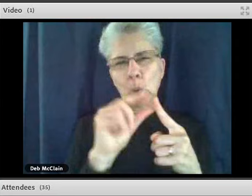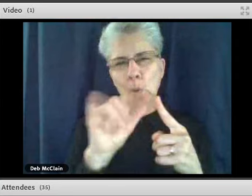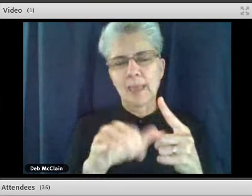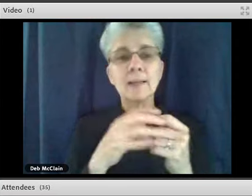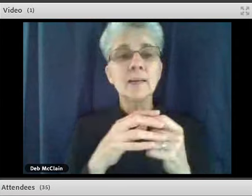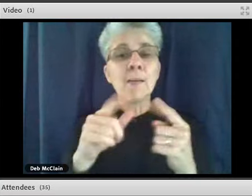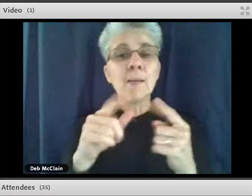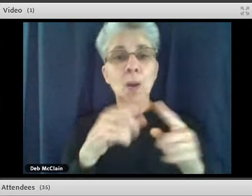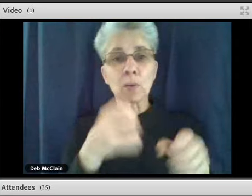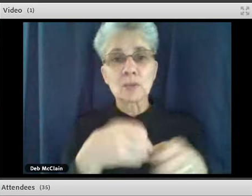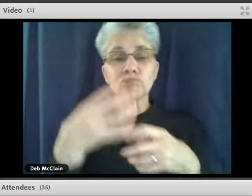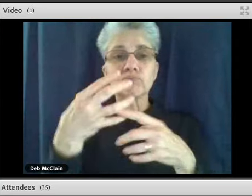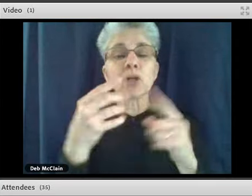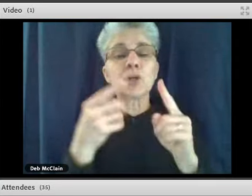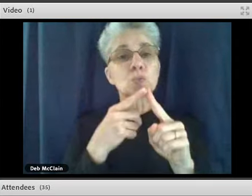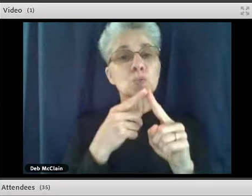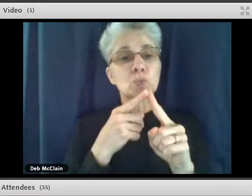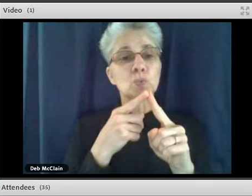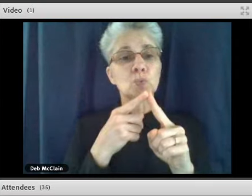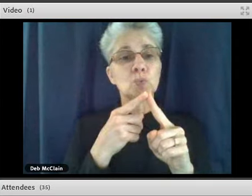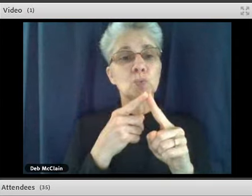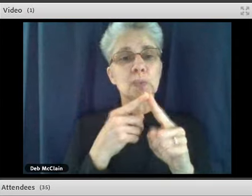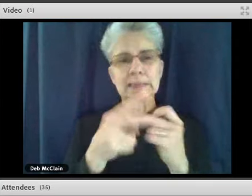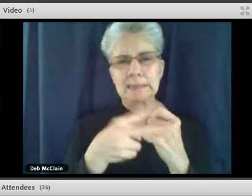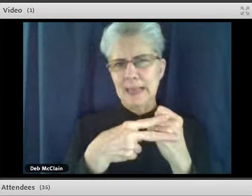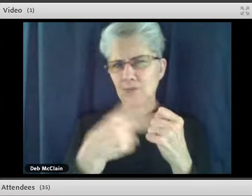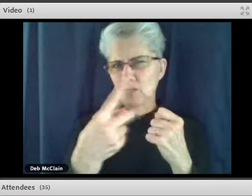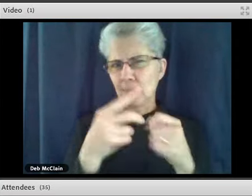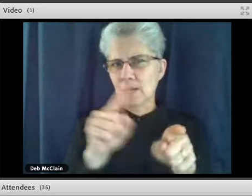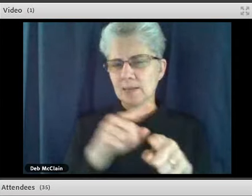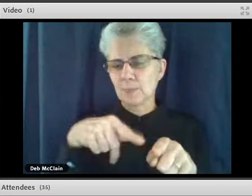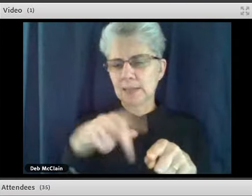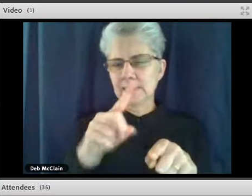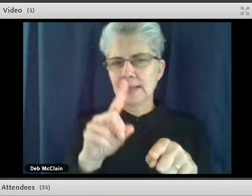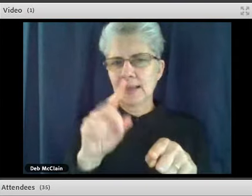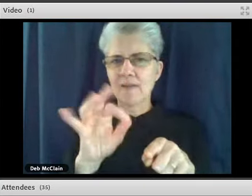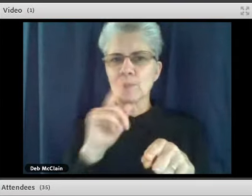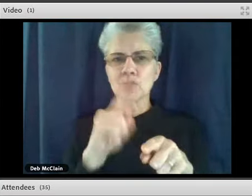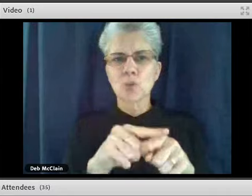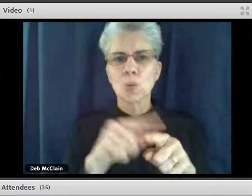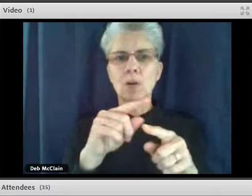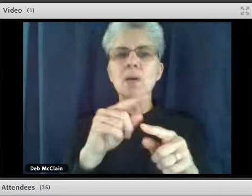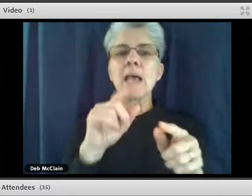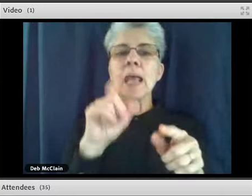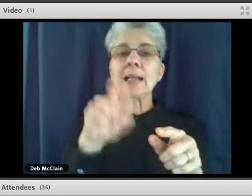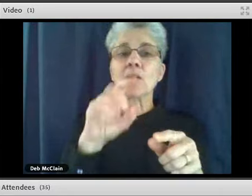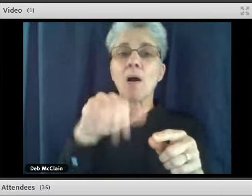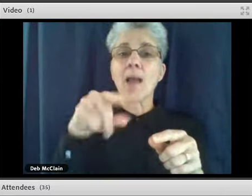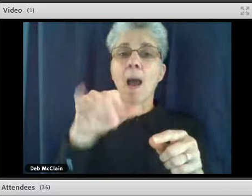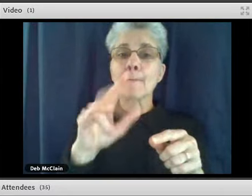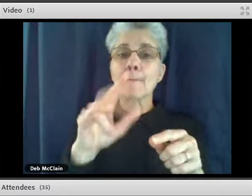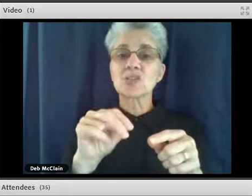Again, this is the older version, kind of, of Word. When you go to save something as a PDF,